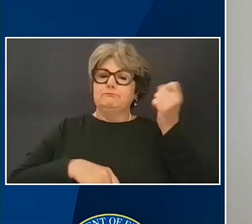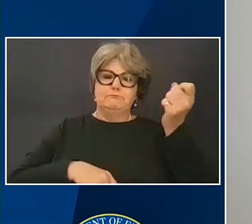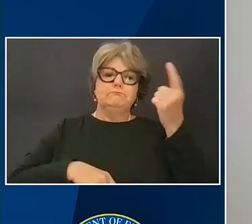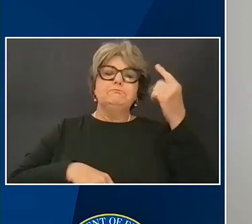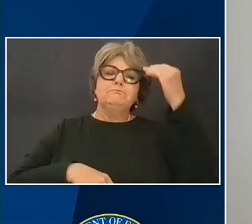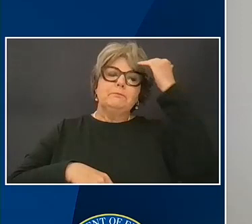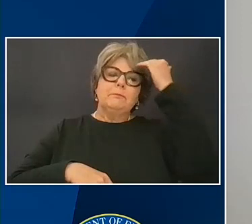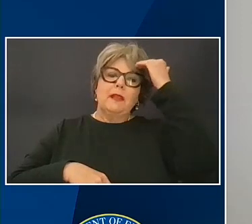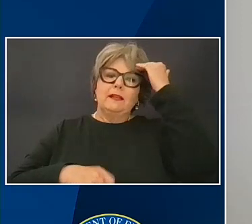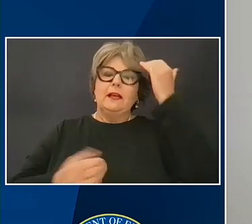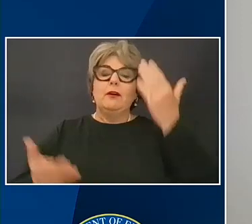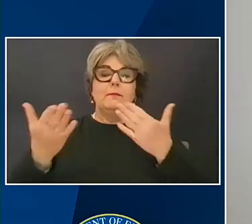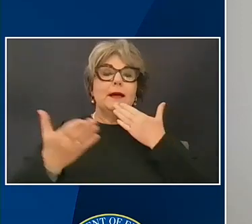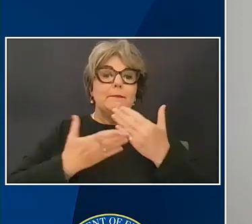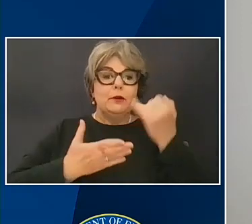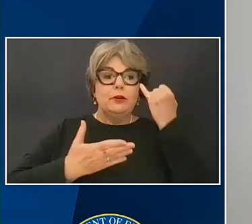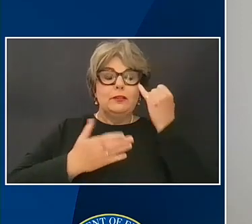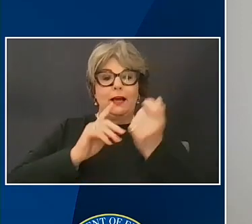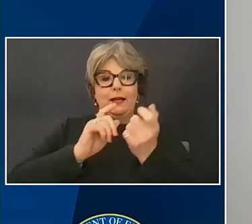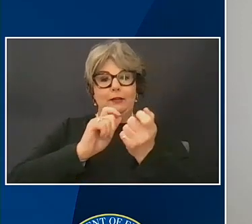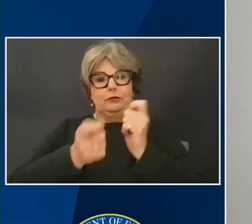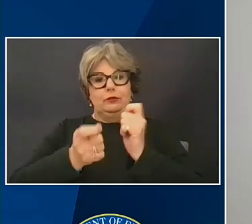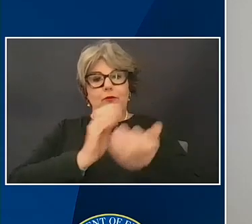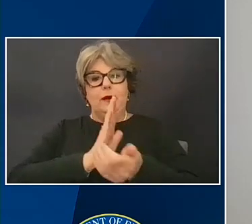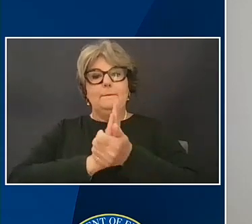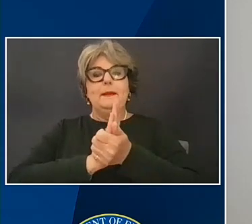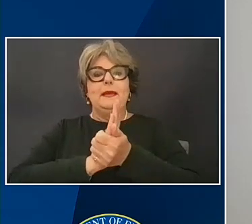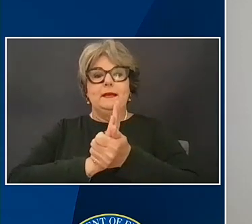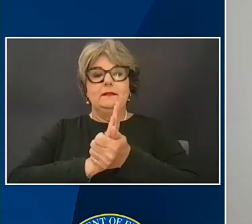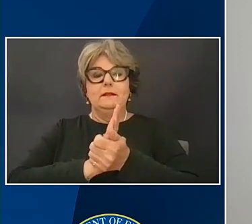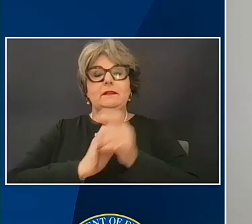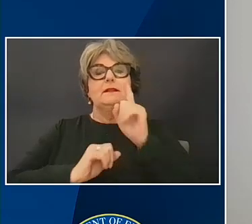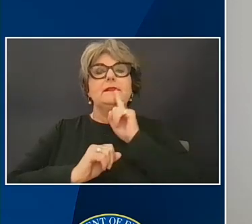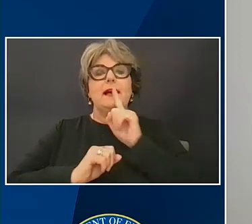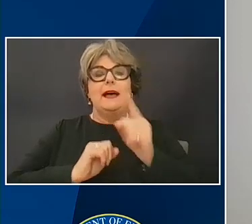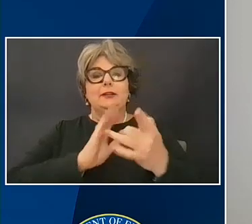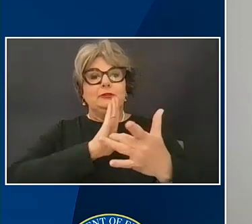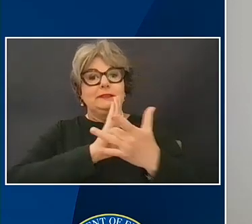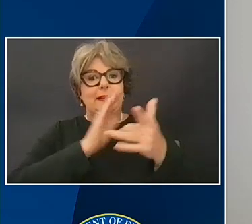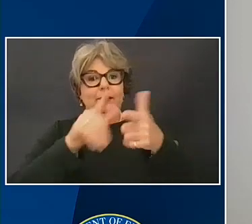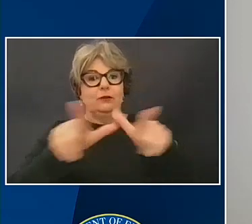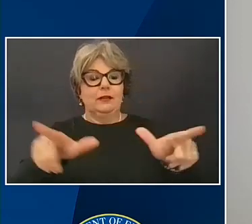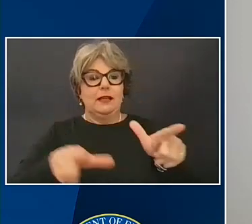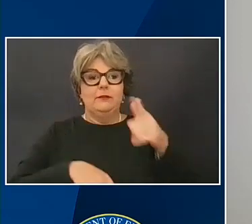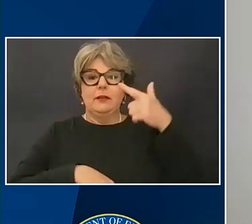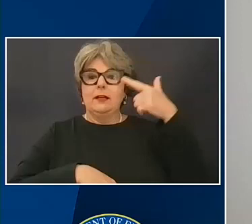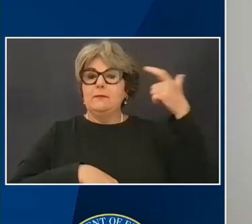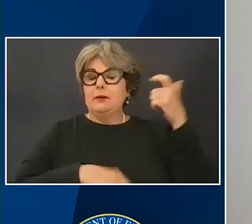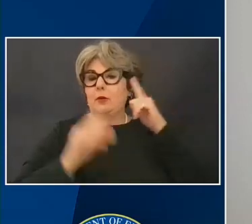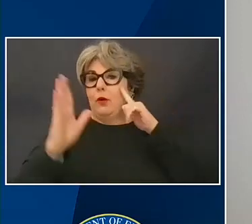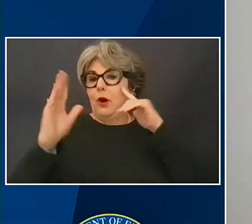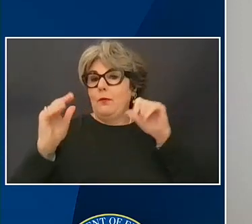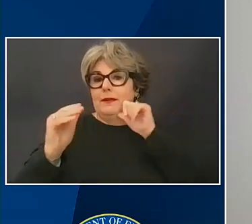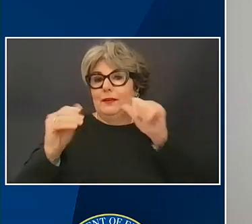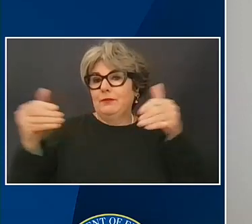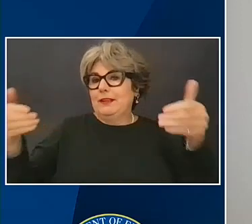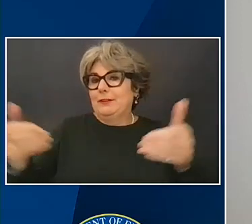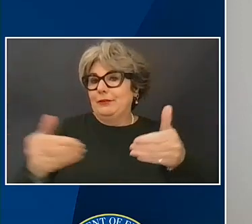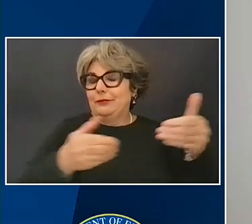good idea to amend the actual technical language here. We were frankly hoping not to introduce too many additional changes